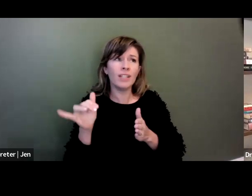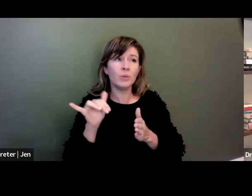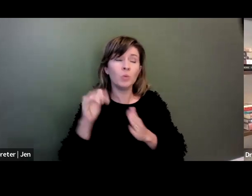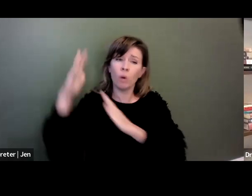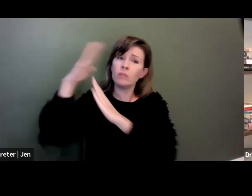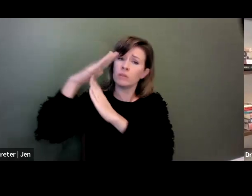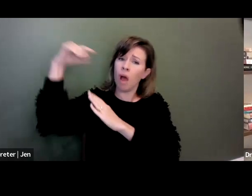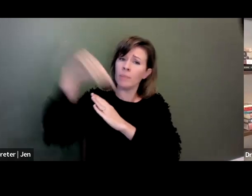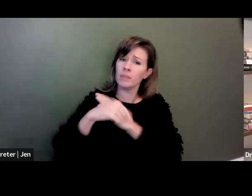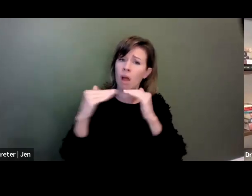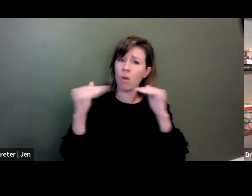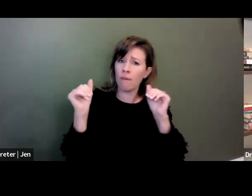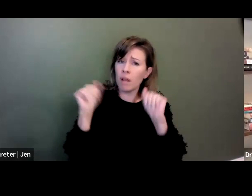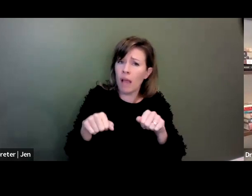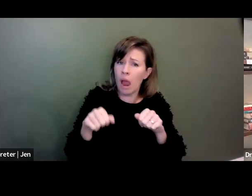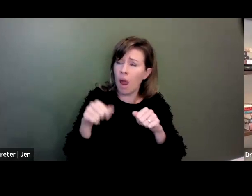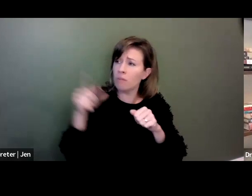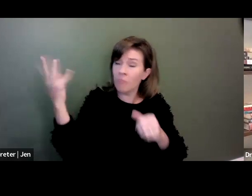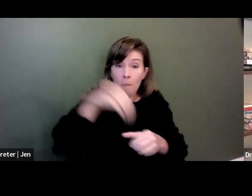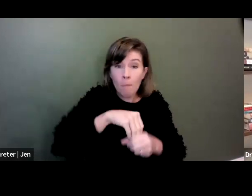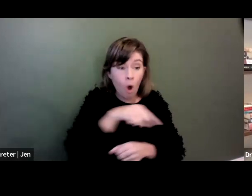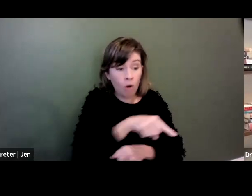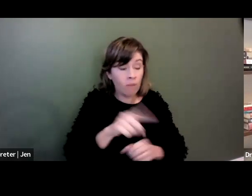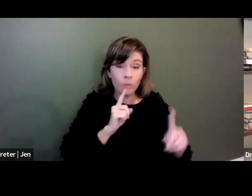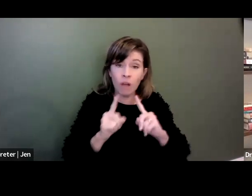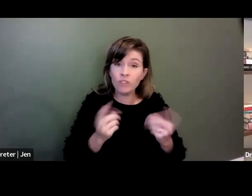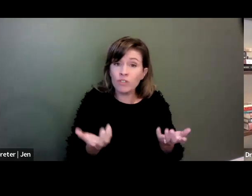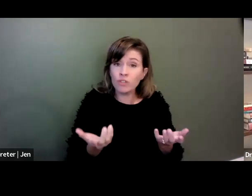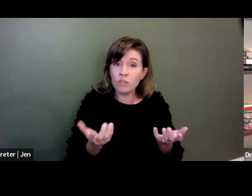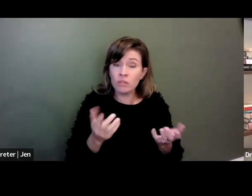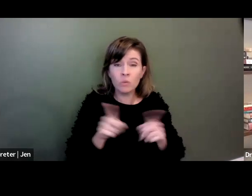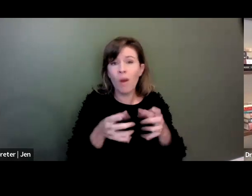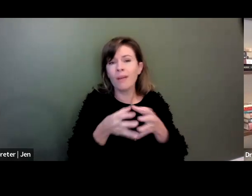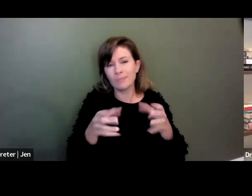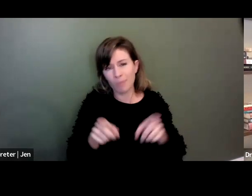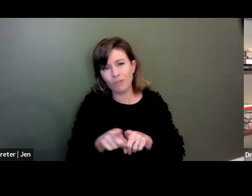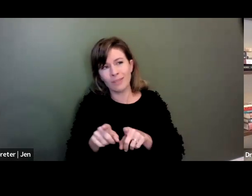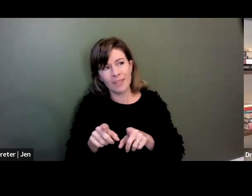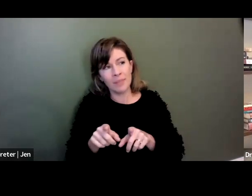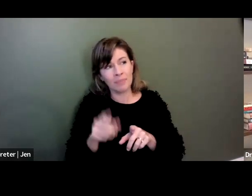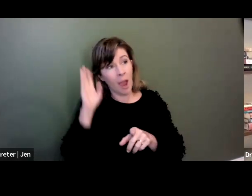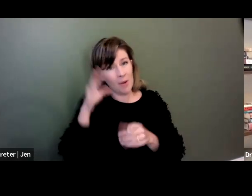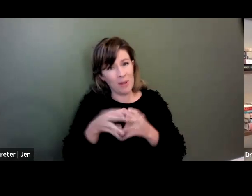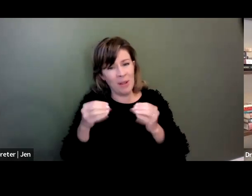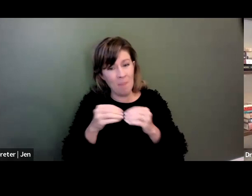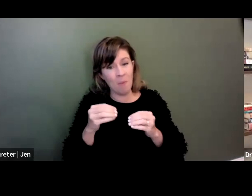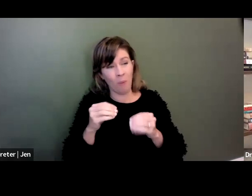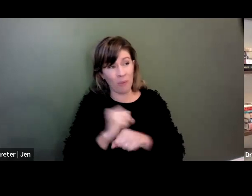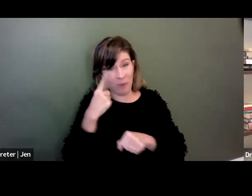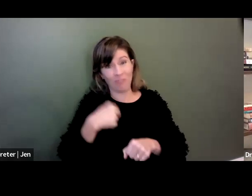much as it's a lot more work for me, I actually enjoy being both in